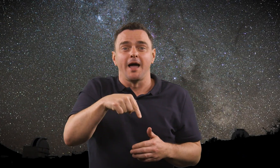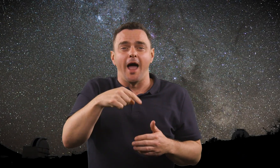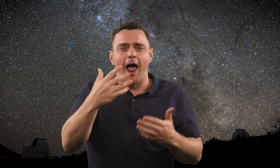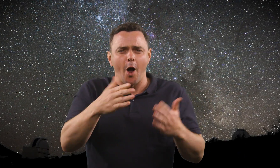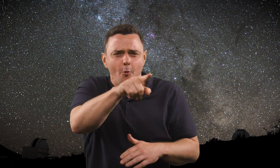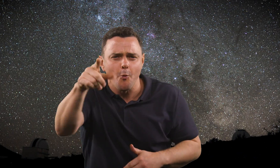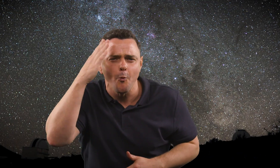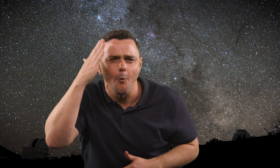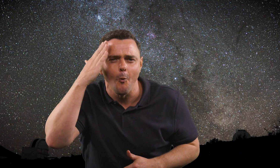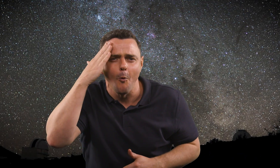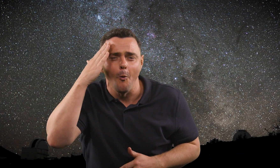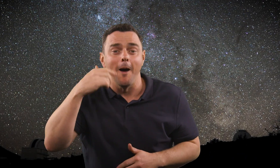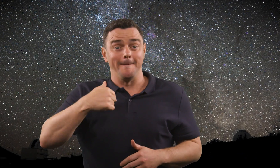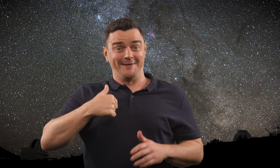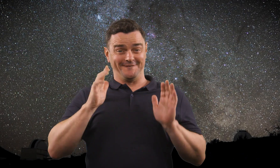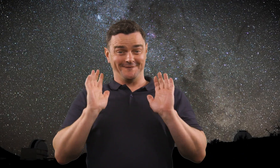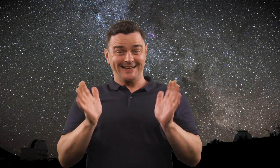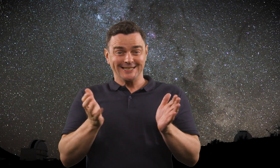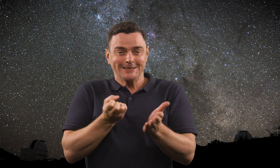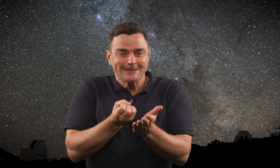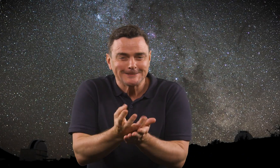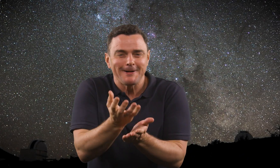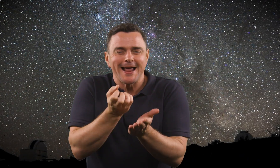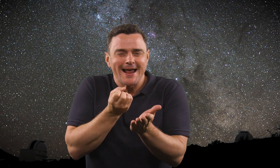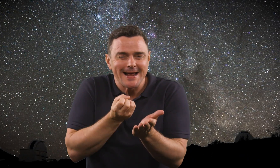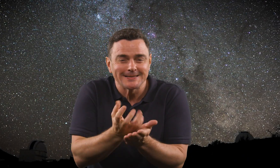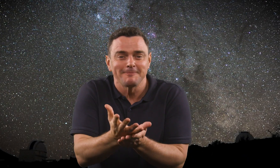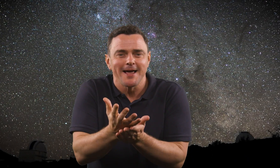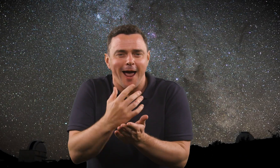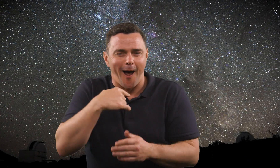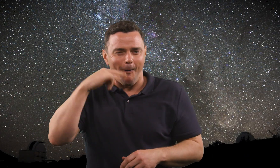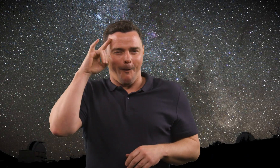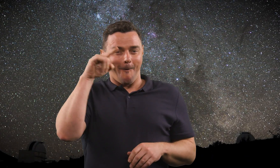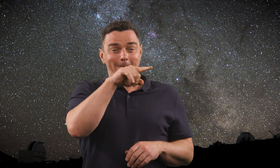And I also told you that we now know exactly how long ago and how far away.